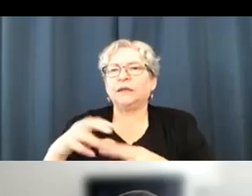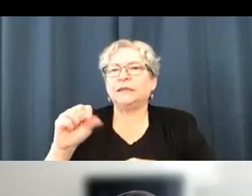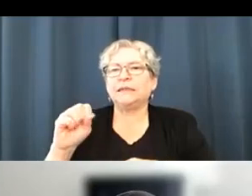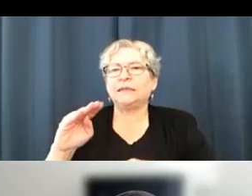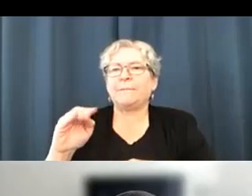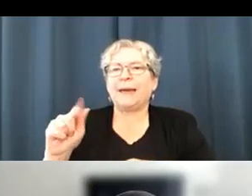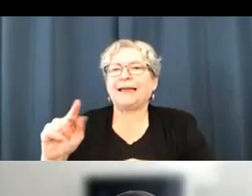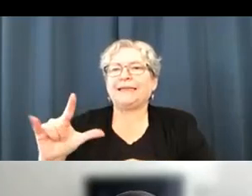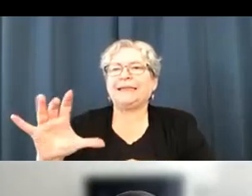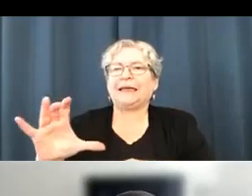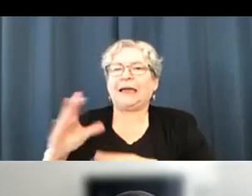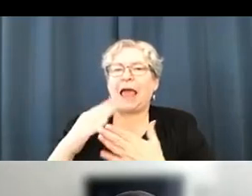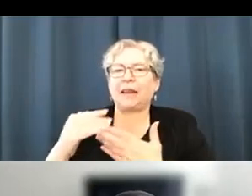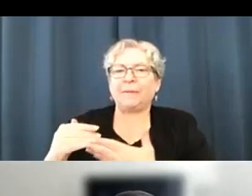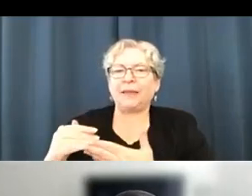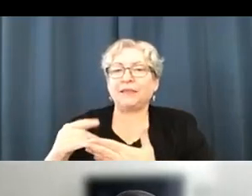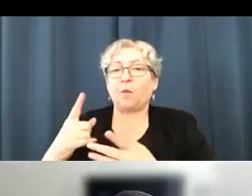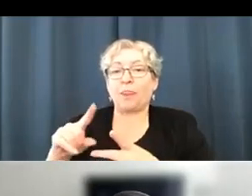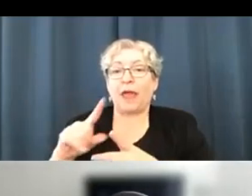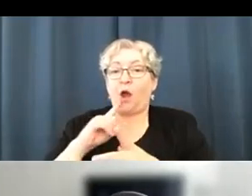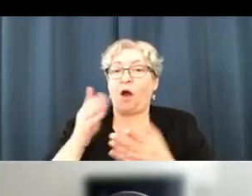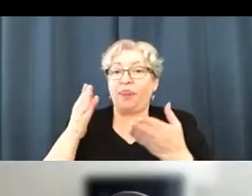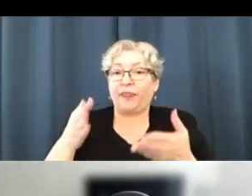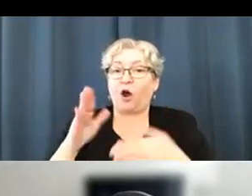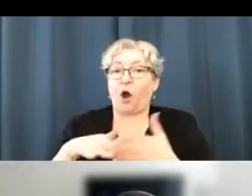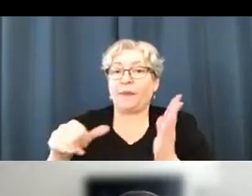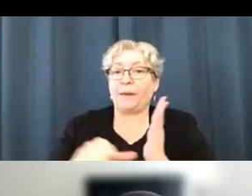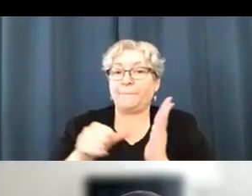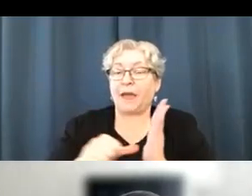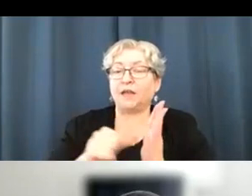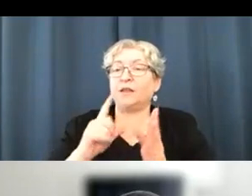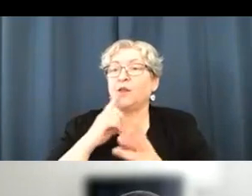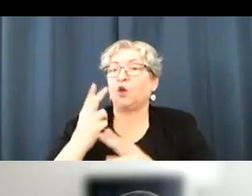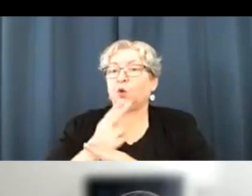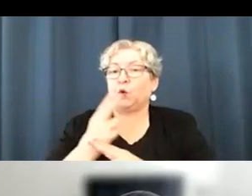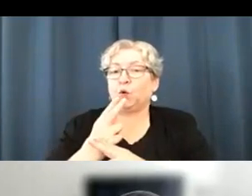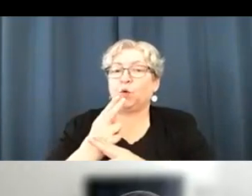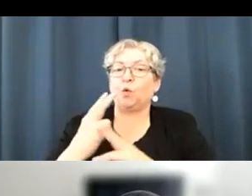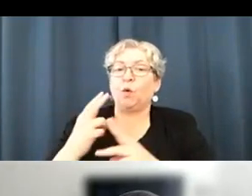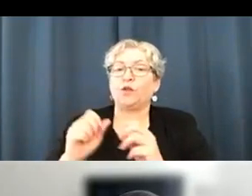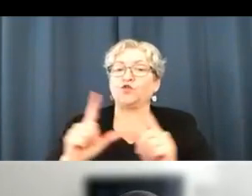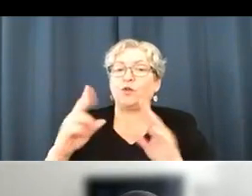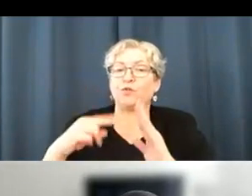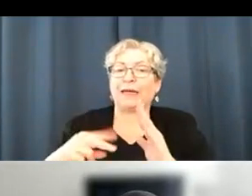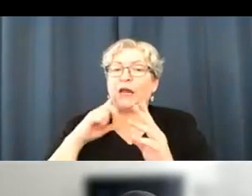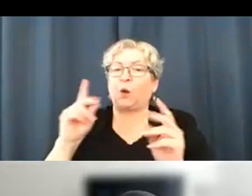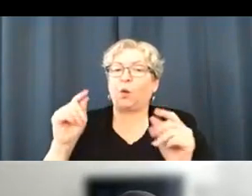And once these semantic elements are present on the page, the screen reader user can very quickly go to them